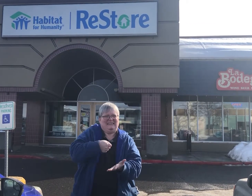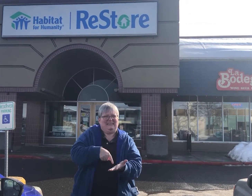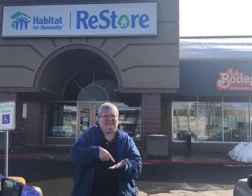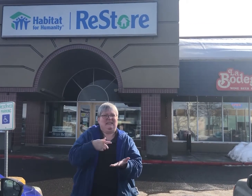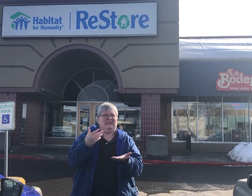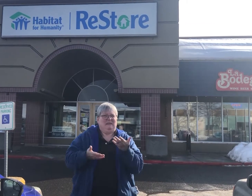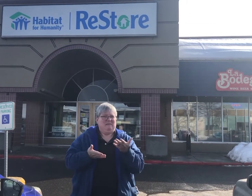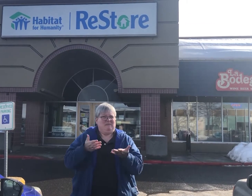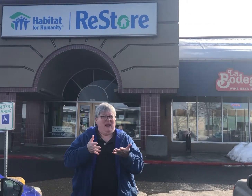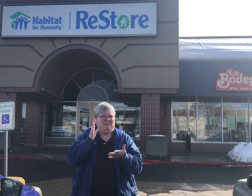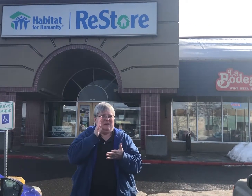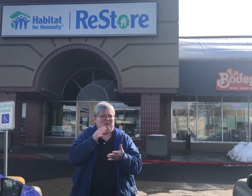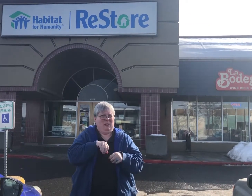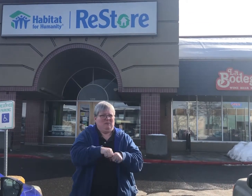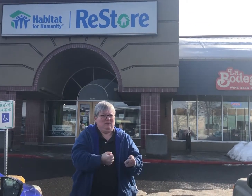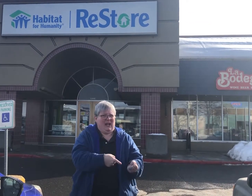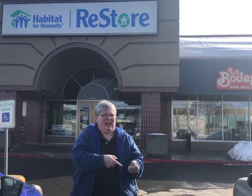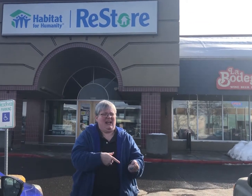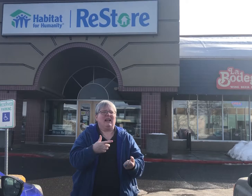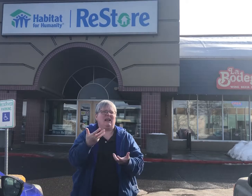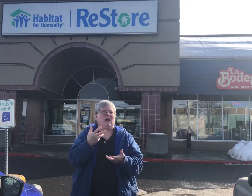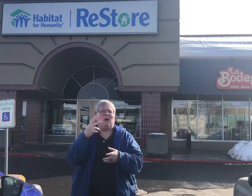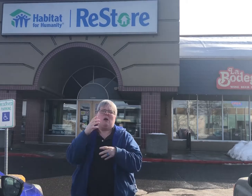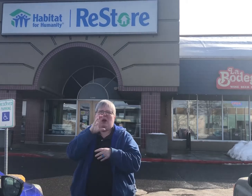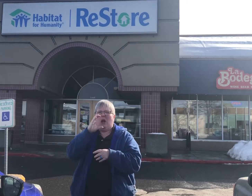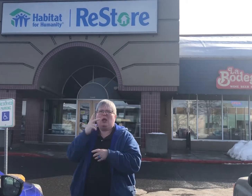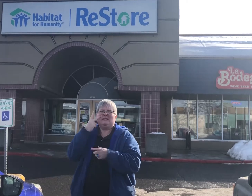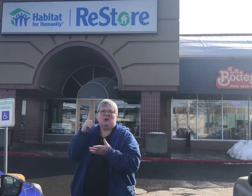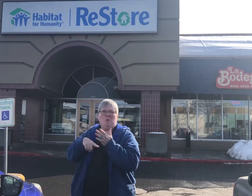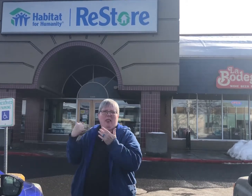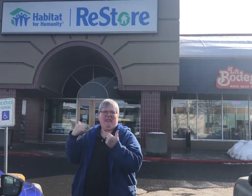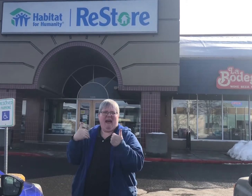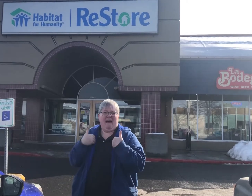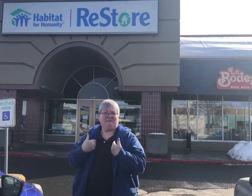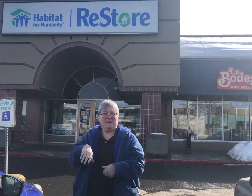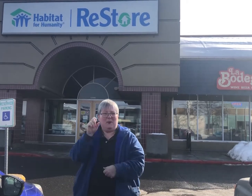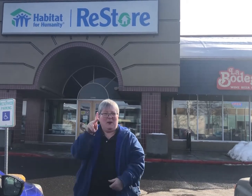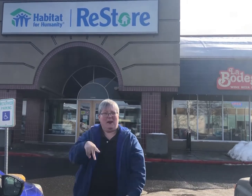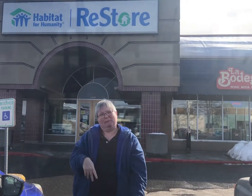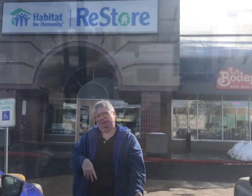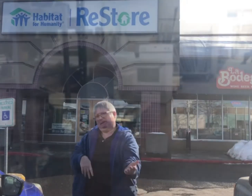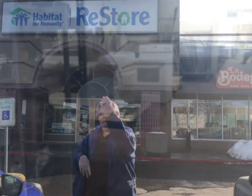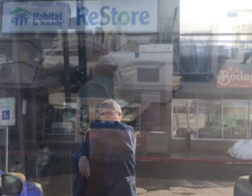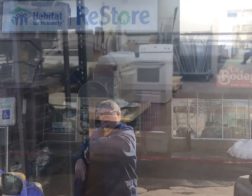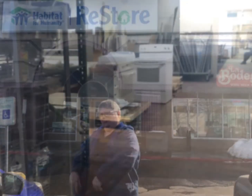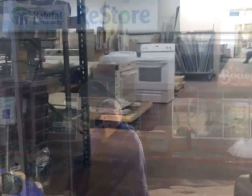and hit the sink and break it. So we're going to look and see what else they have. Come on